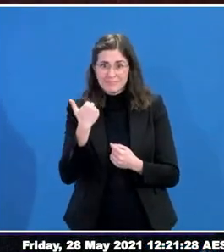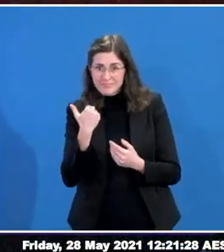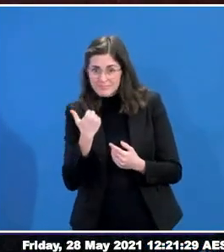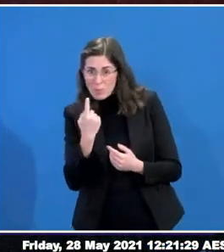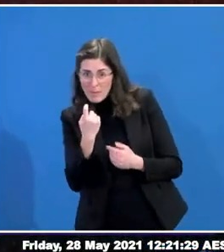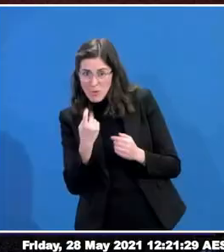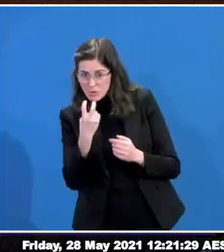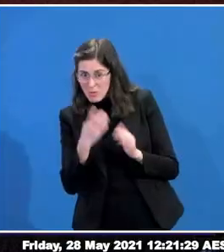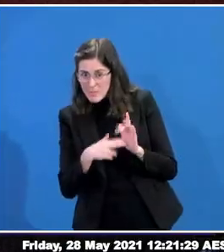Thank you, Chair.